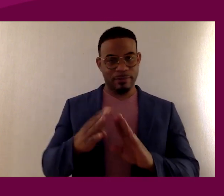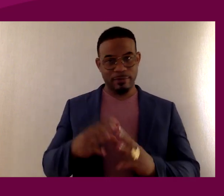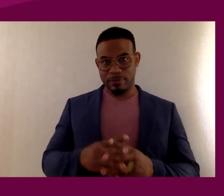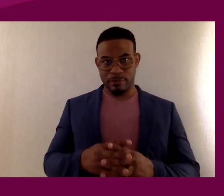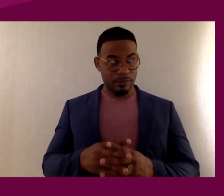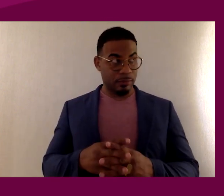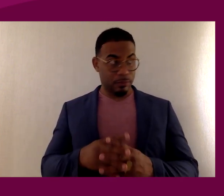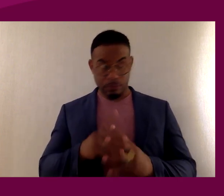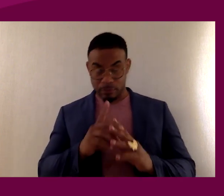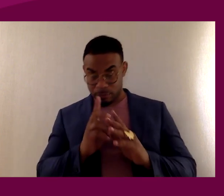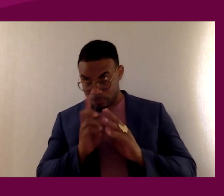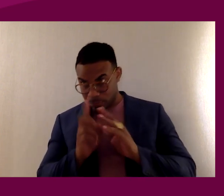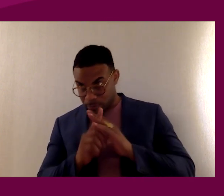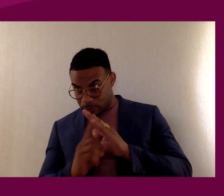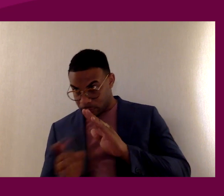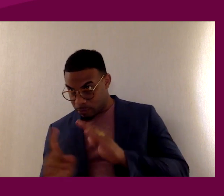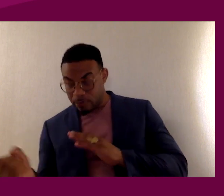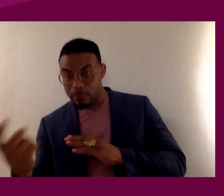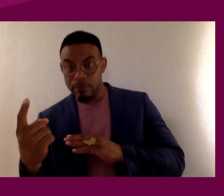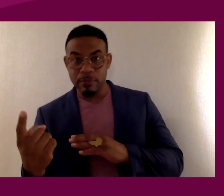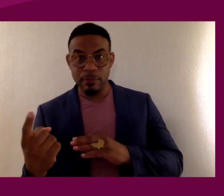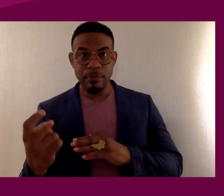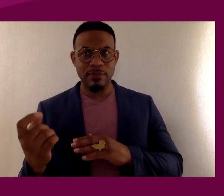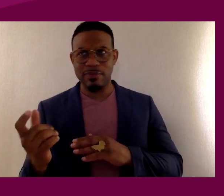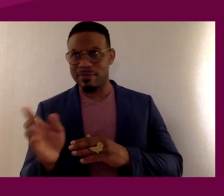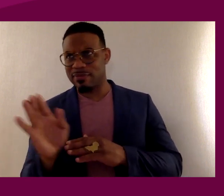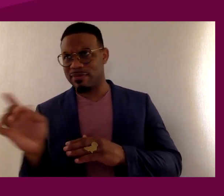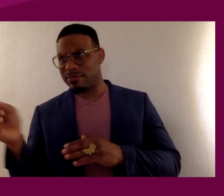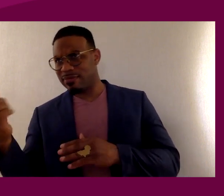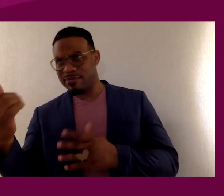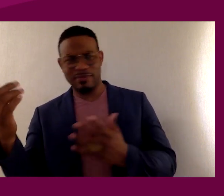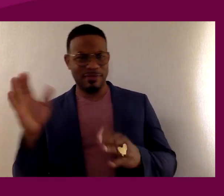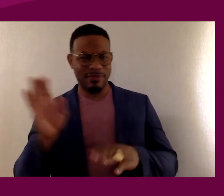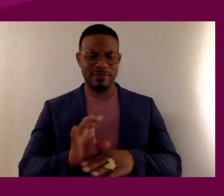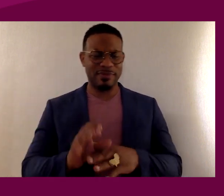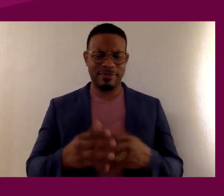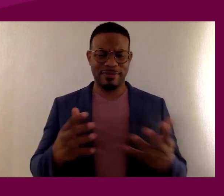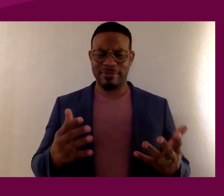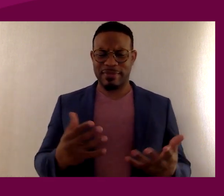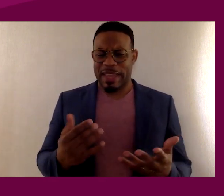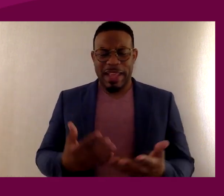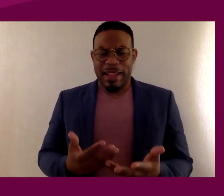he did not come out the front door. He went out the back door, side door of the church